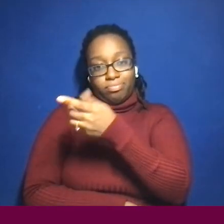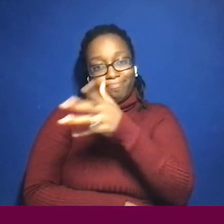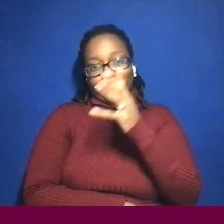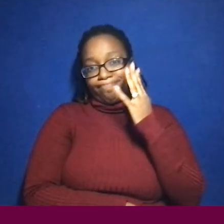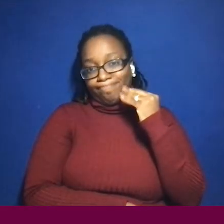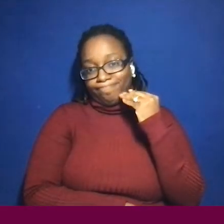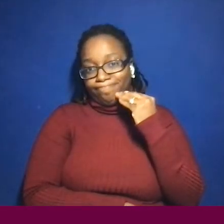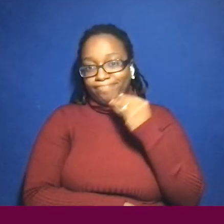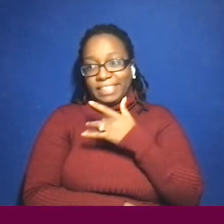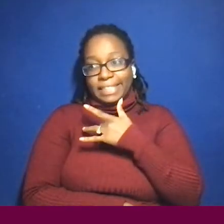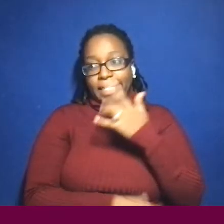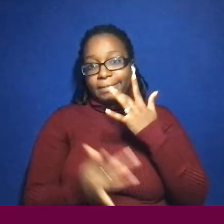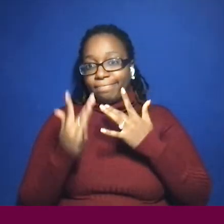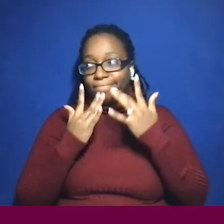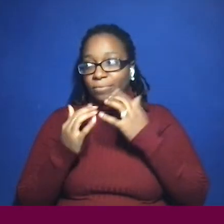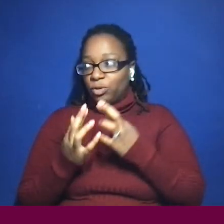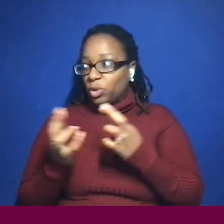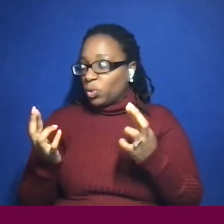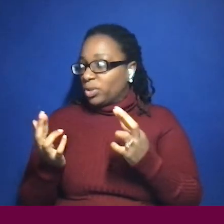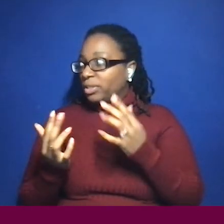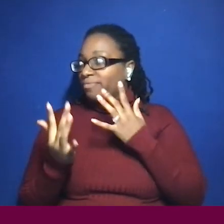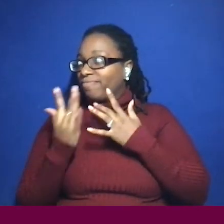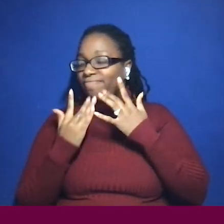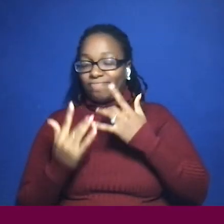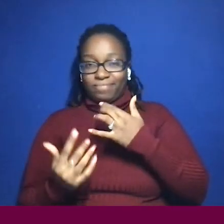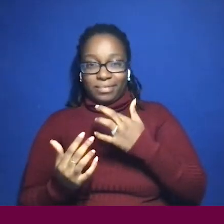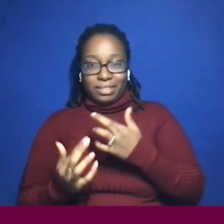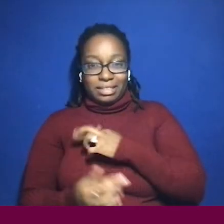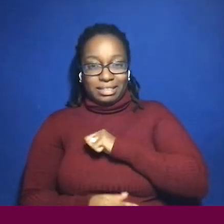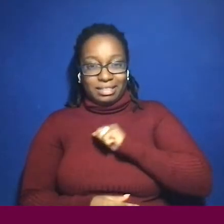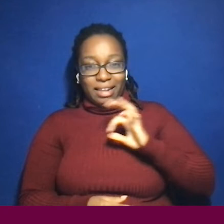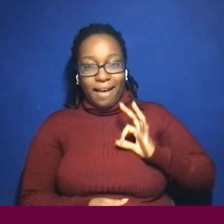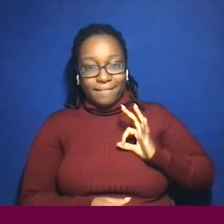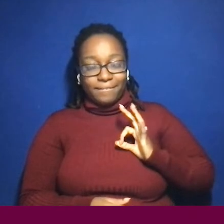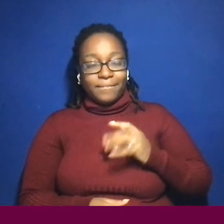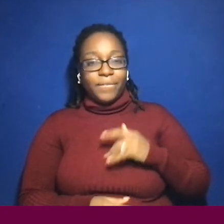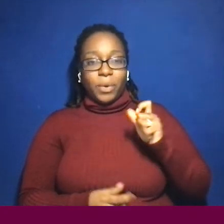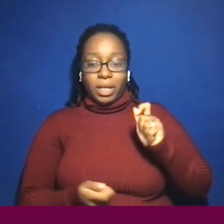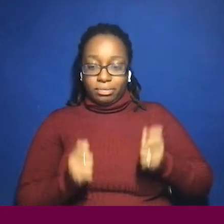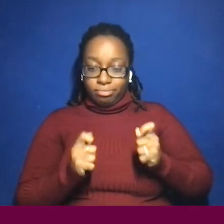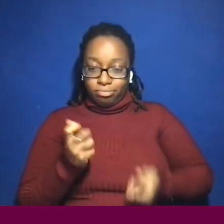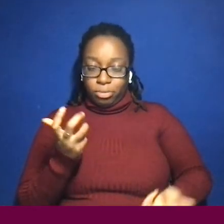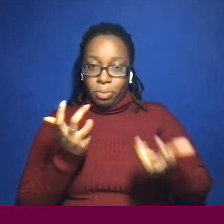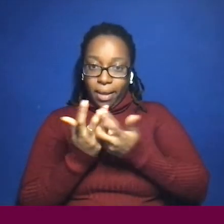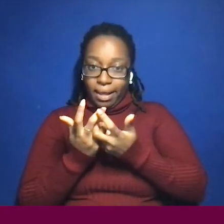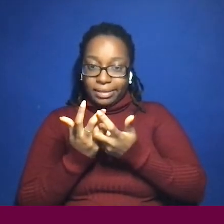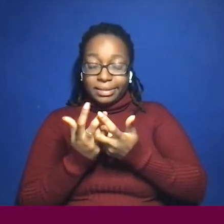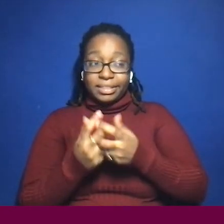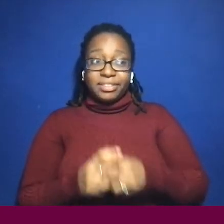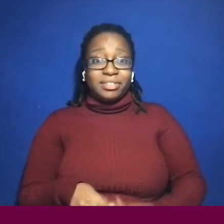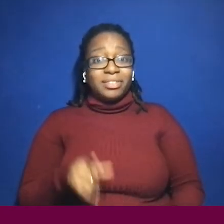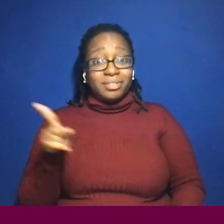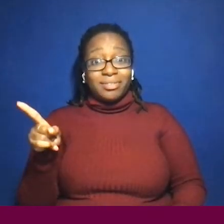enough resources and staff and they had to adapt and improvise. And they actually had much better